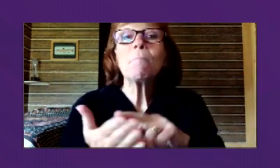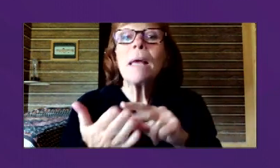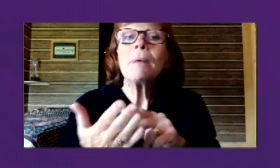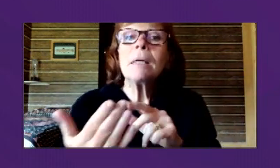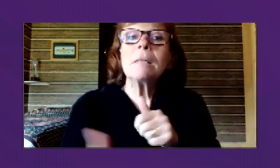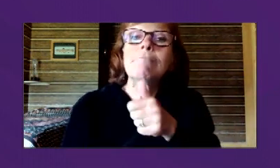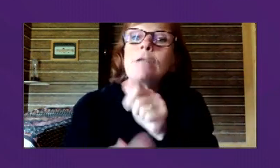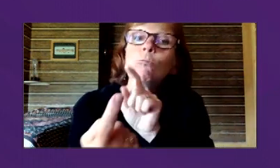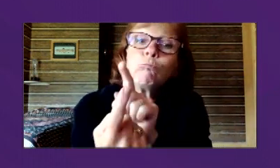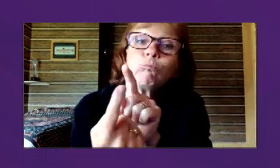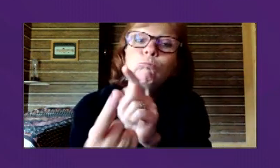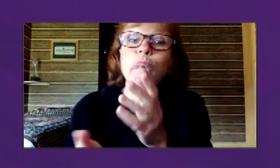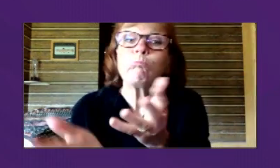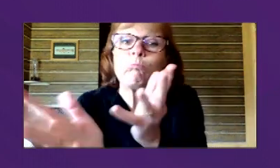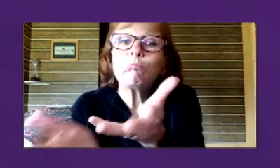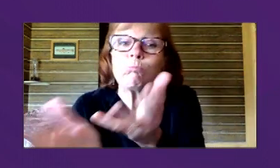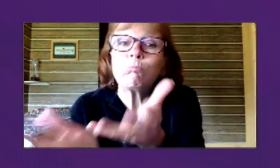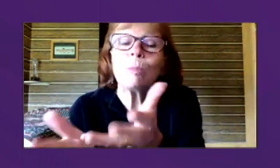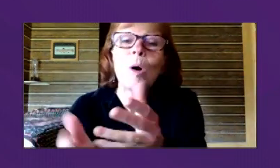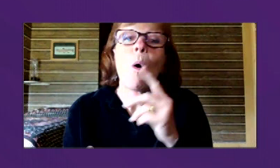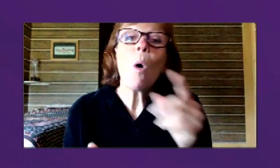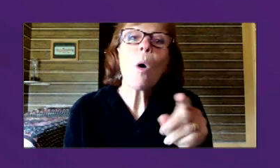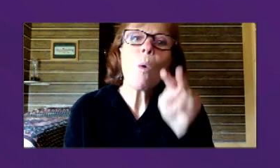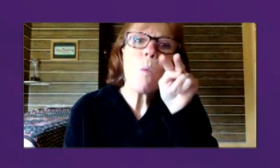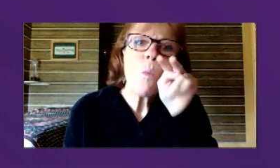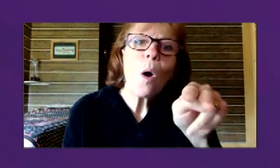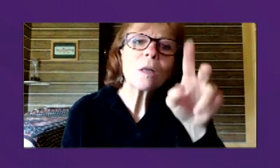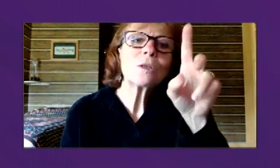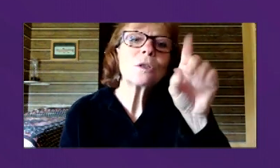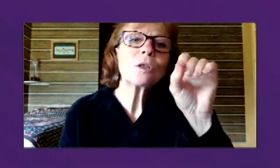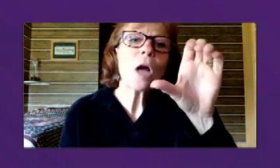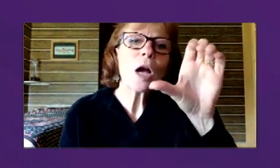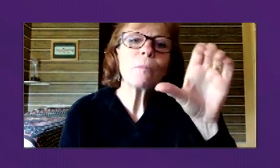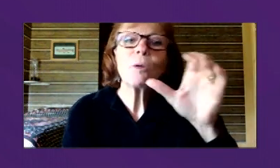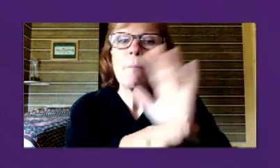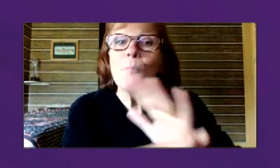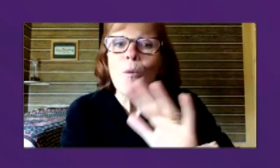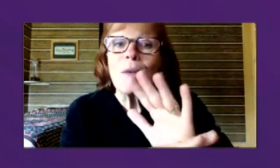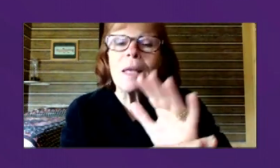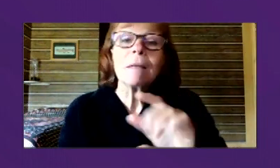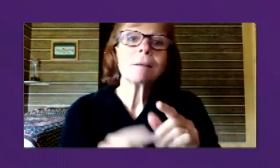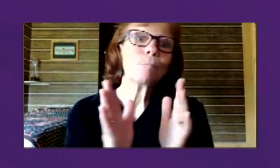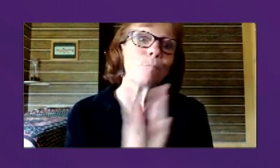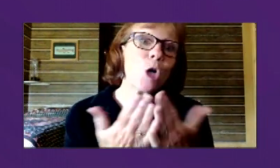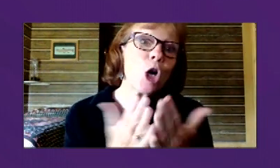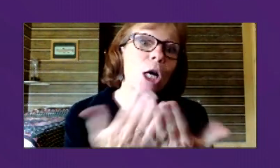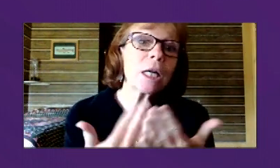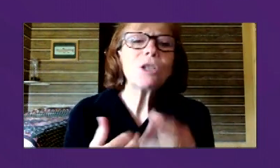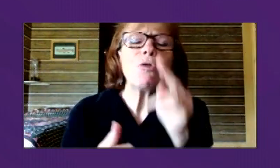documentary, a speaker, a book, a tribal website, et cetera. As long as it's a credible source.